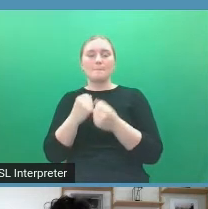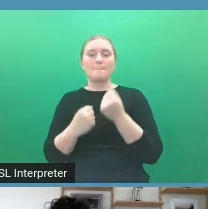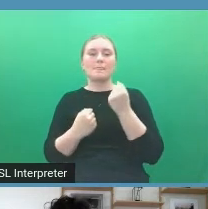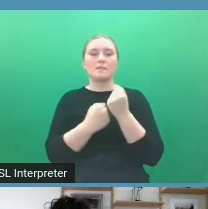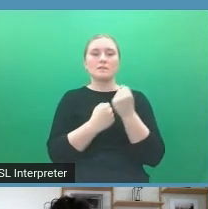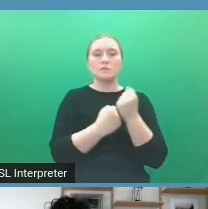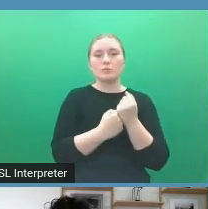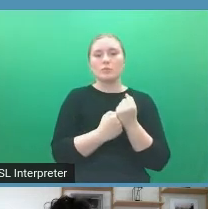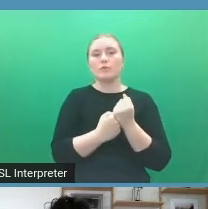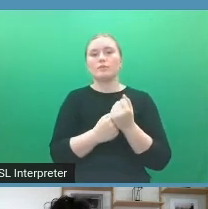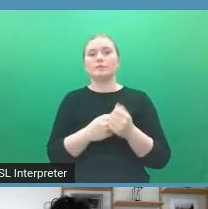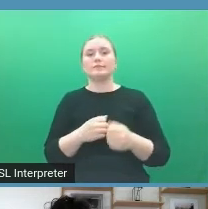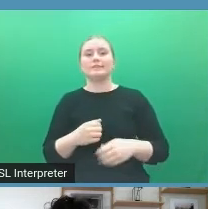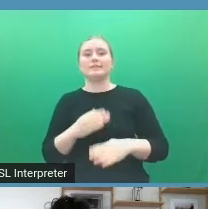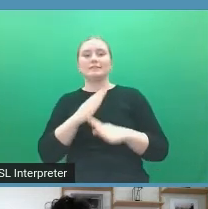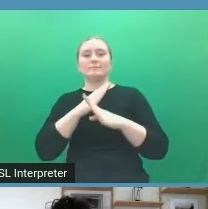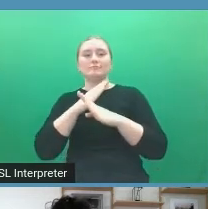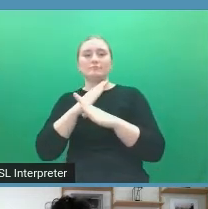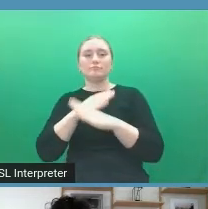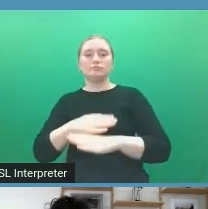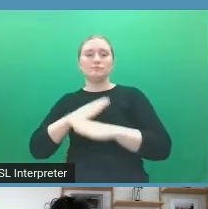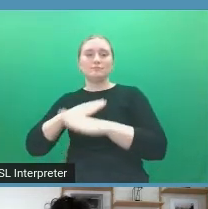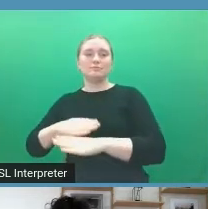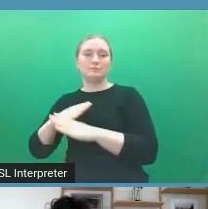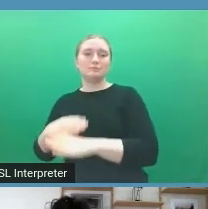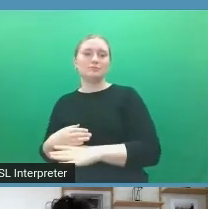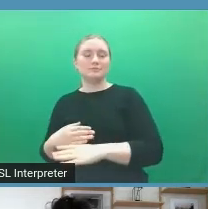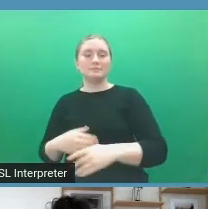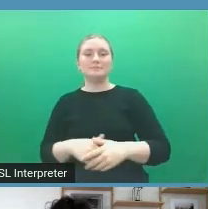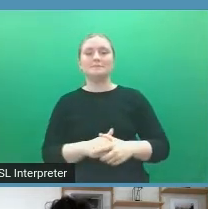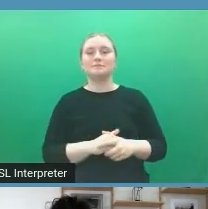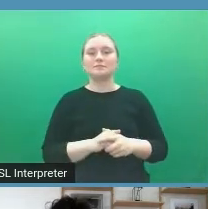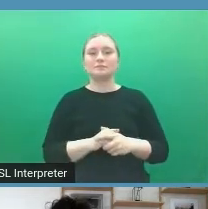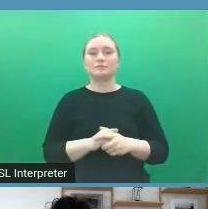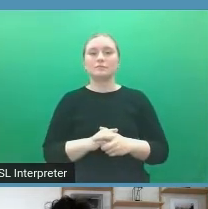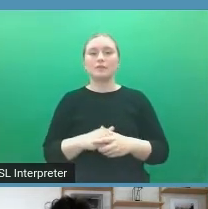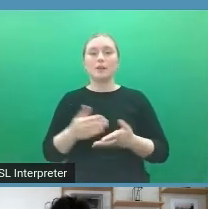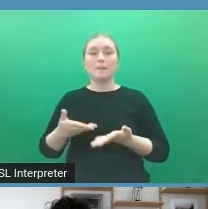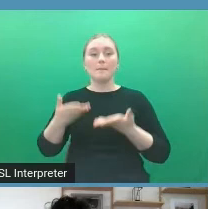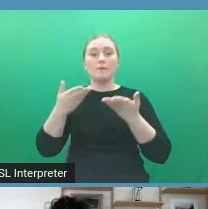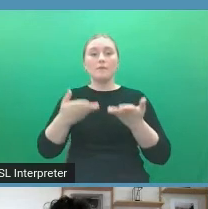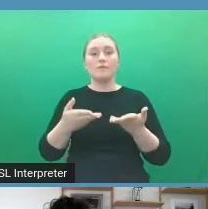really important tactic and facility to ensure that we provide the public with access to their